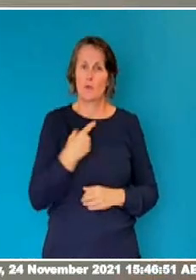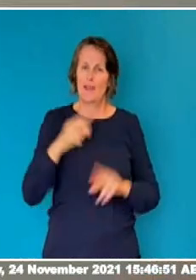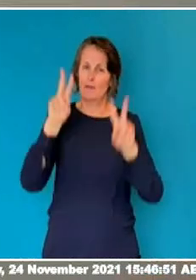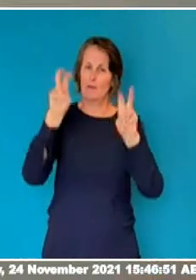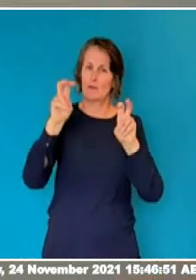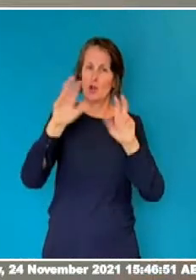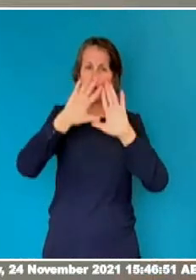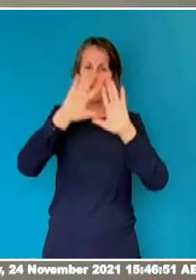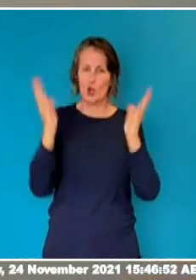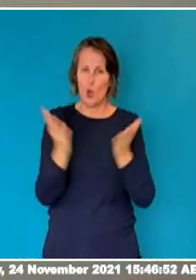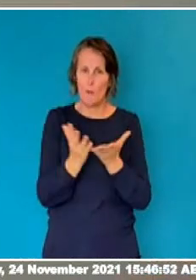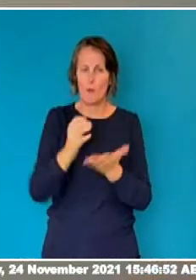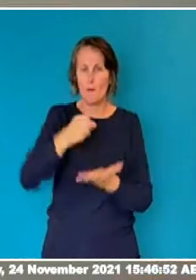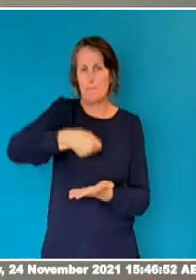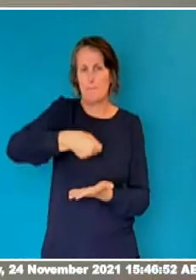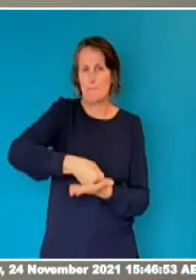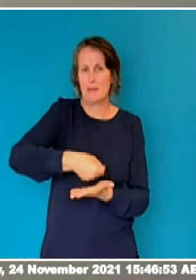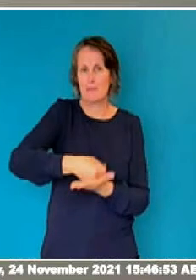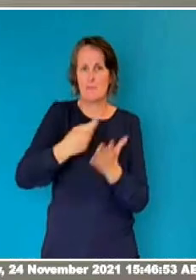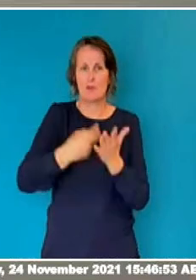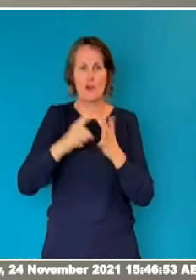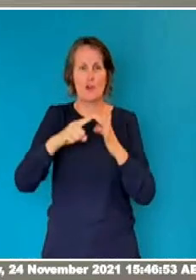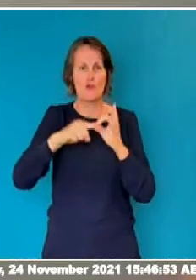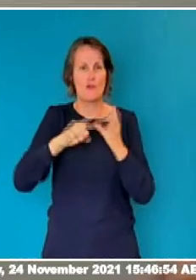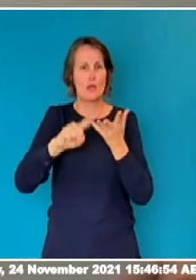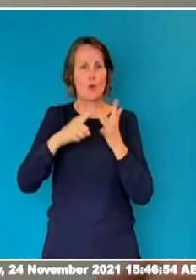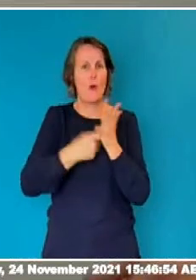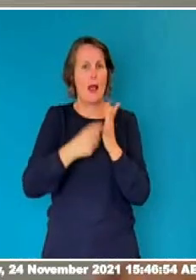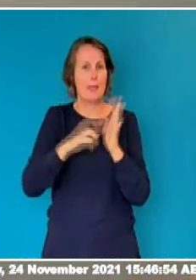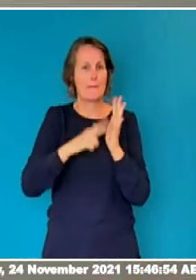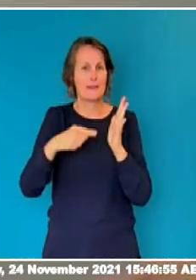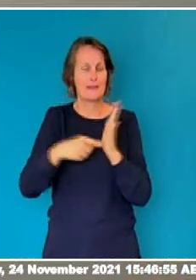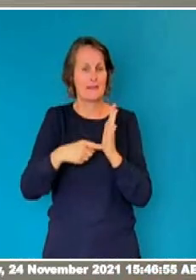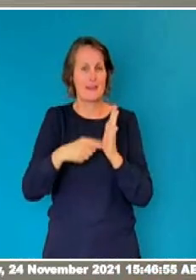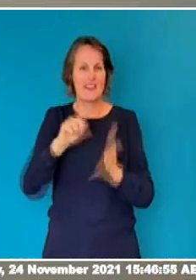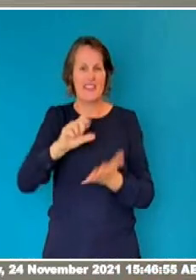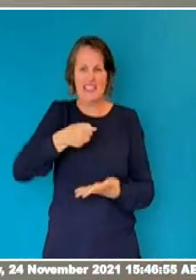minimum requirements", which is a minimum requirement for environment and health and